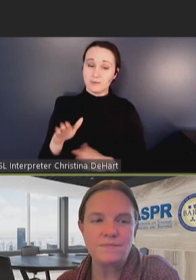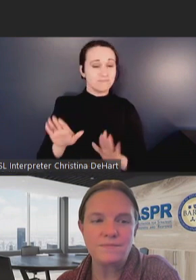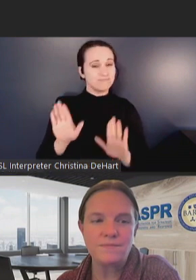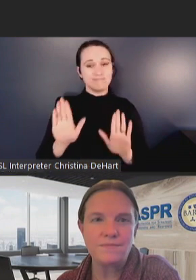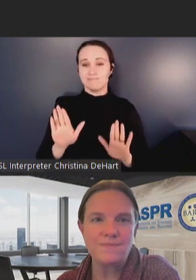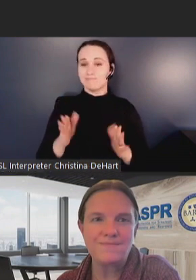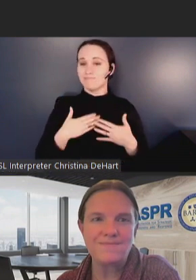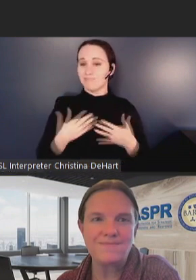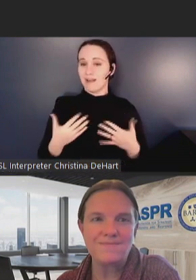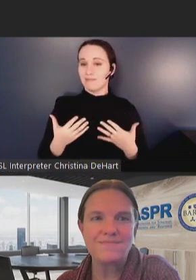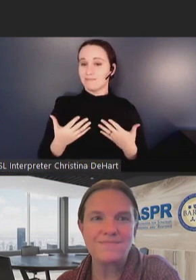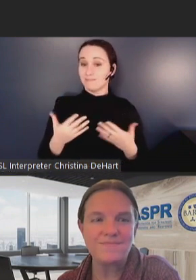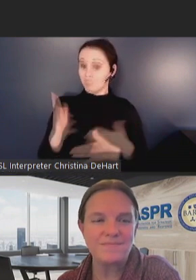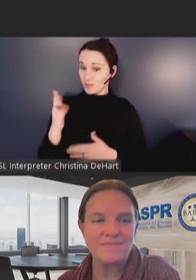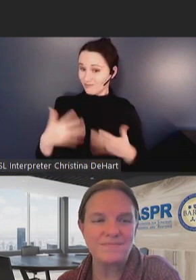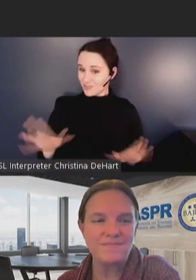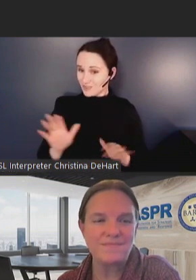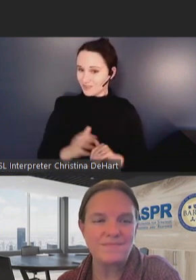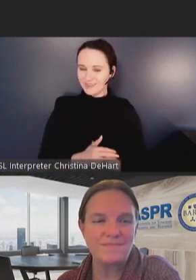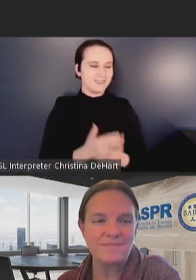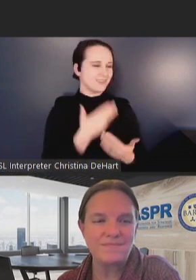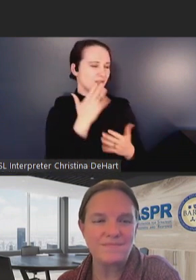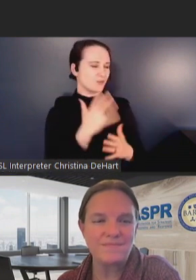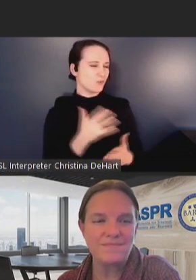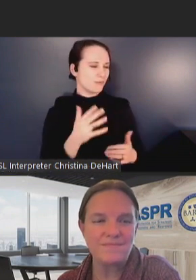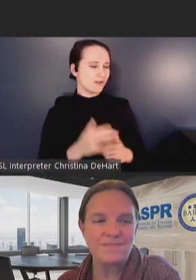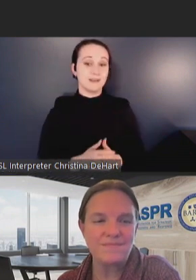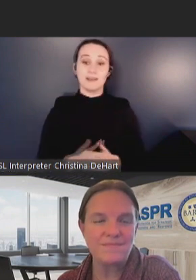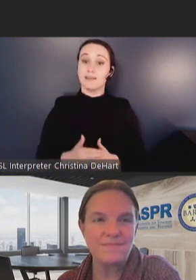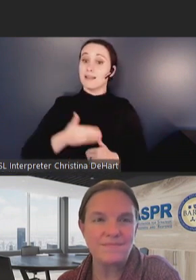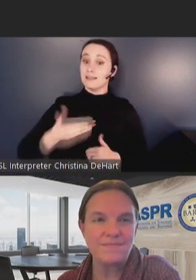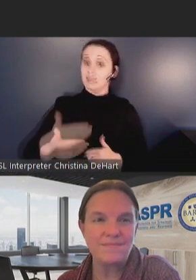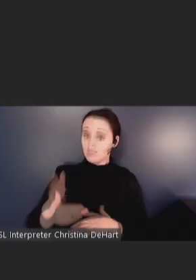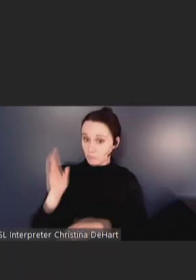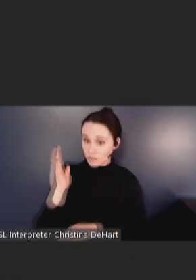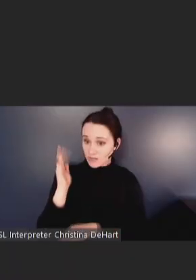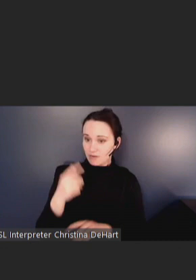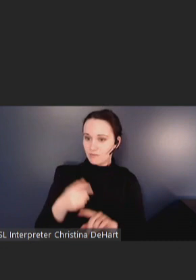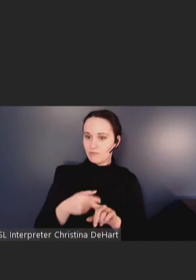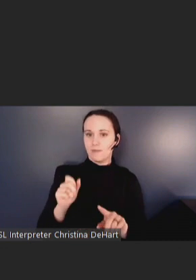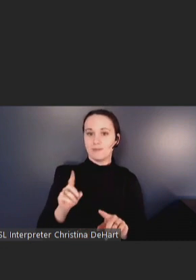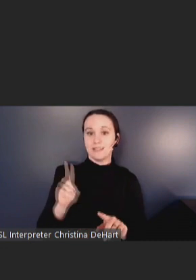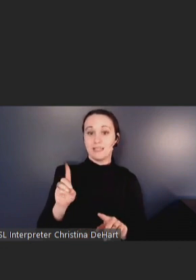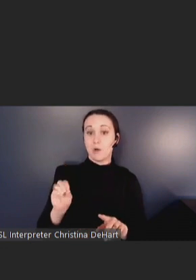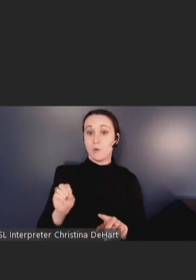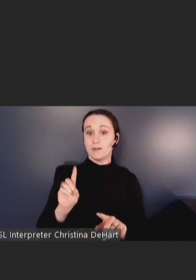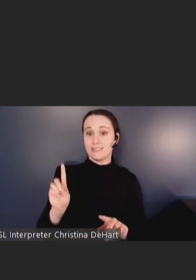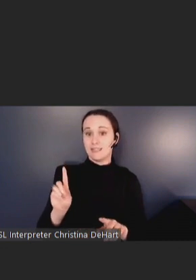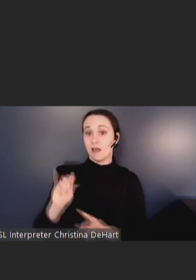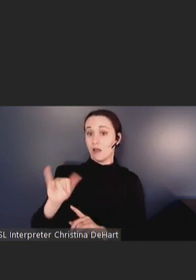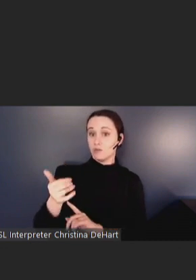Robert Hopkins: Thank you very much. Our next presentation is from DOD, John Iskander.